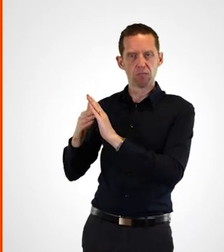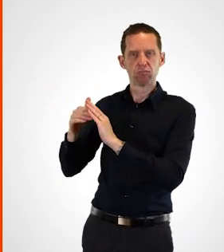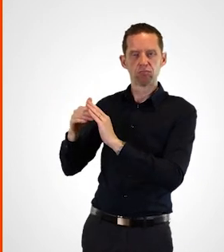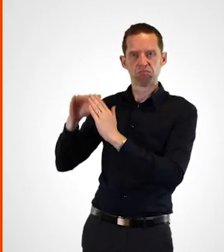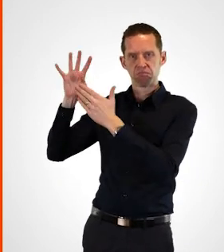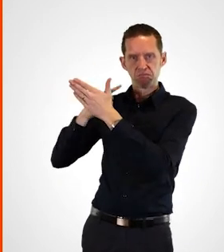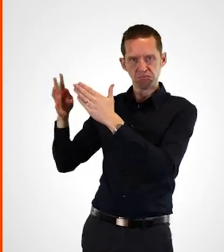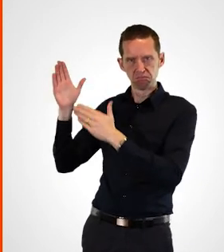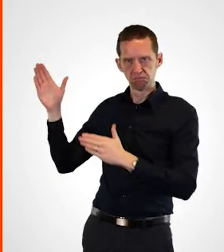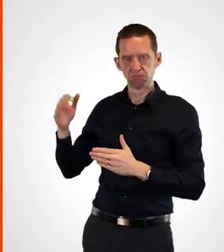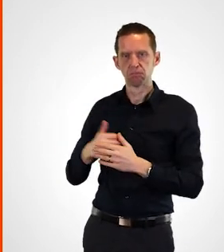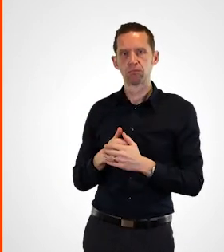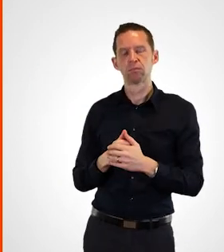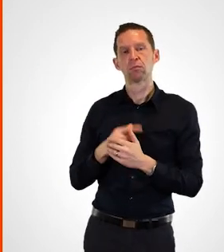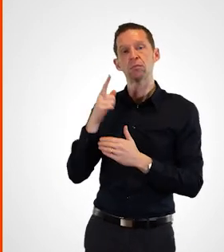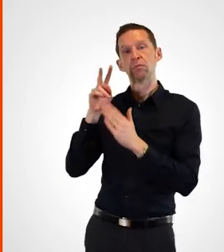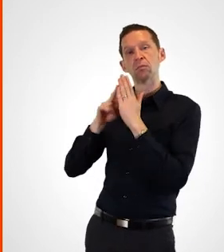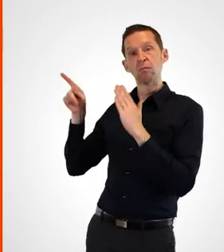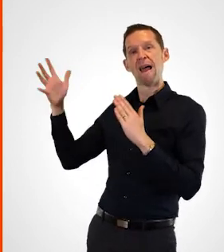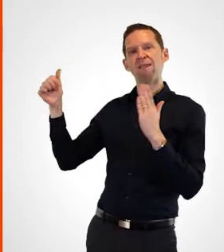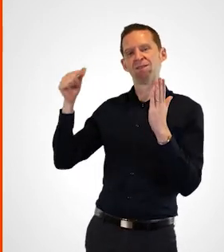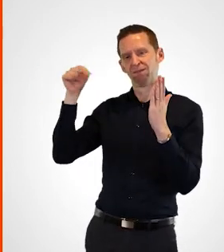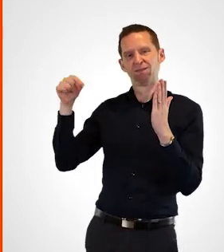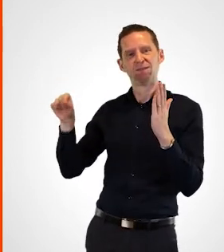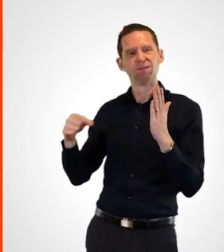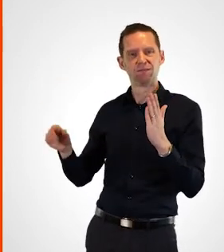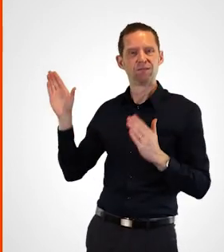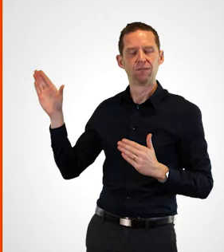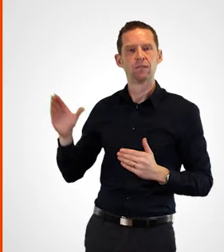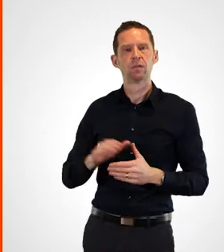As you can see, in reading there's a check in every one of those boxes,